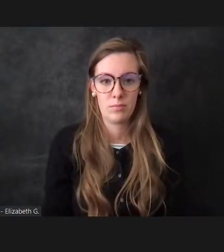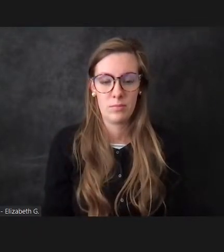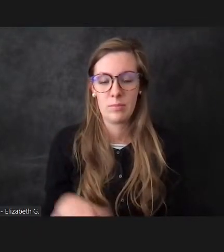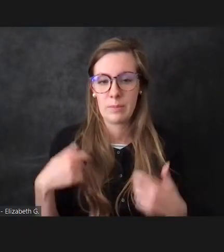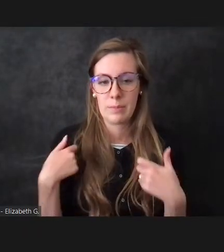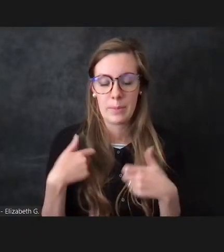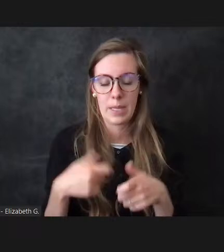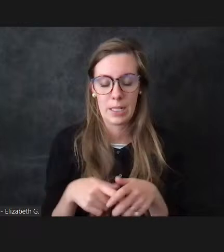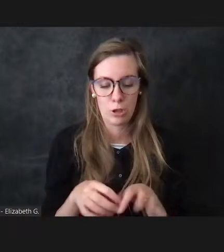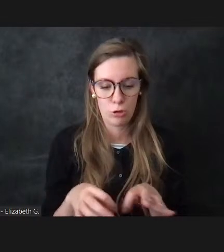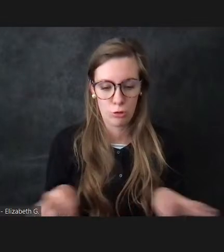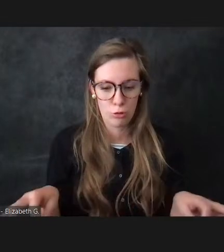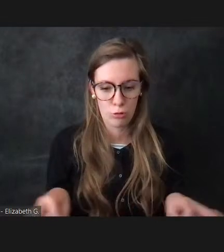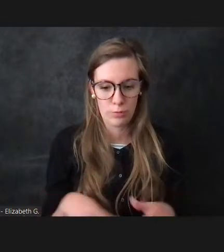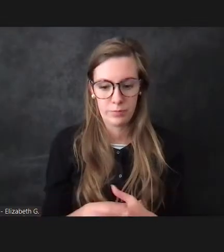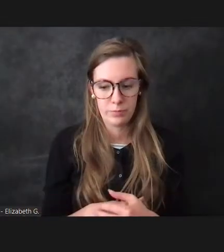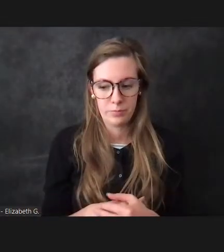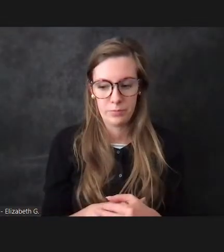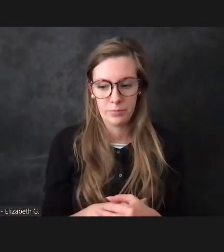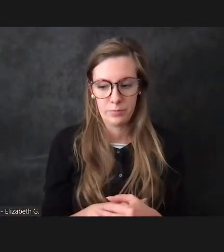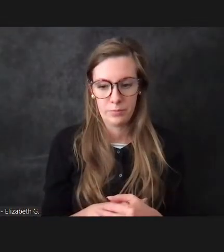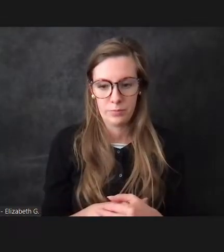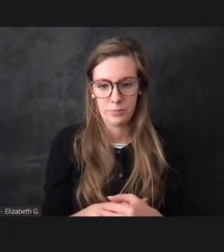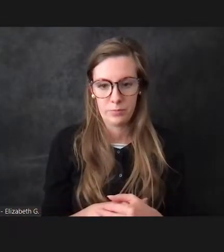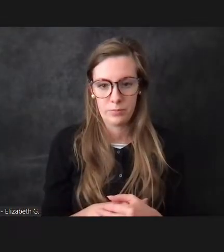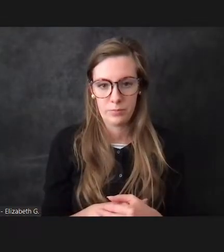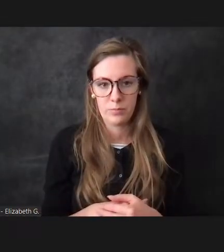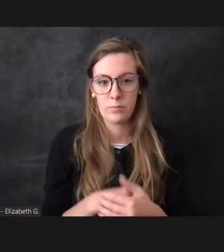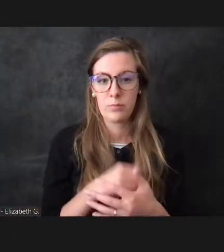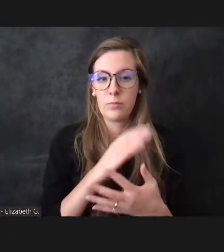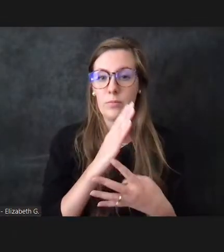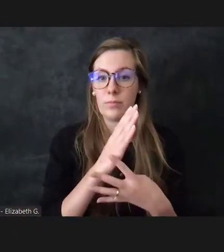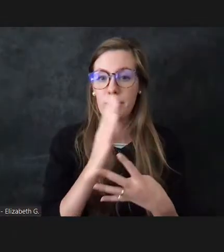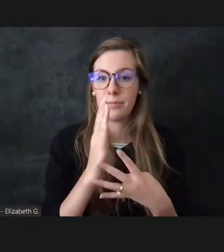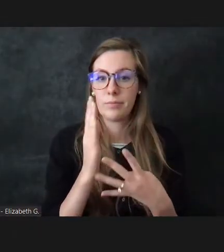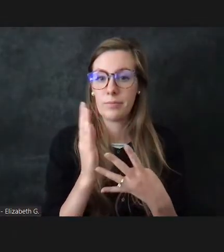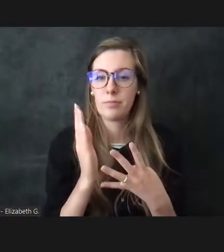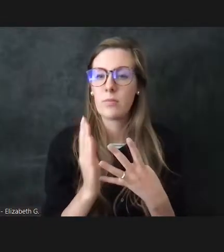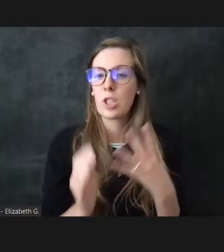Also, these are the testing site. These are the